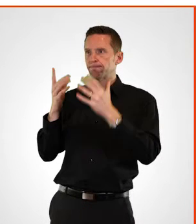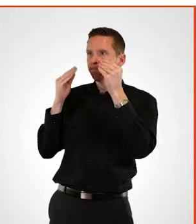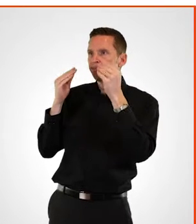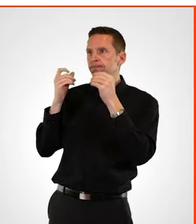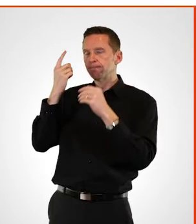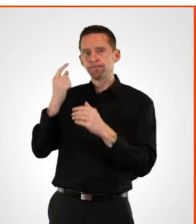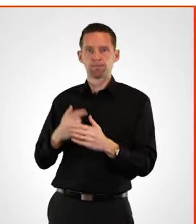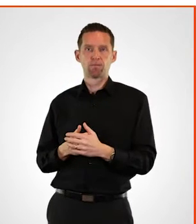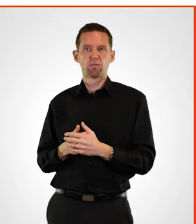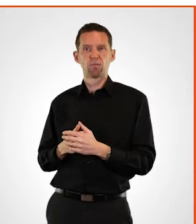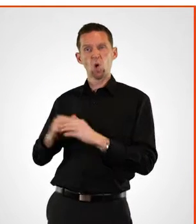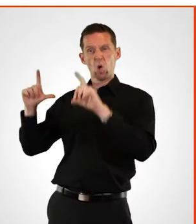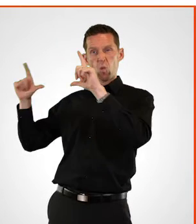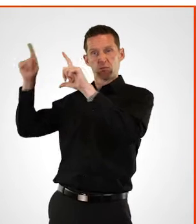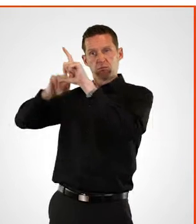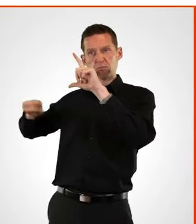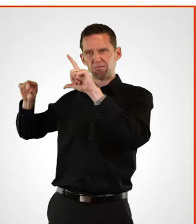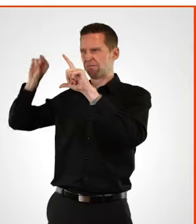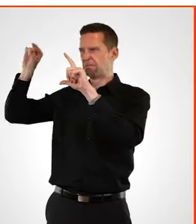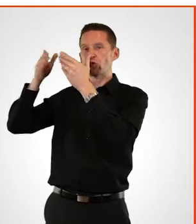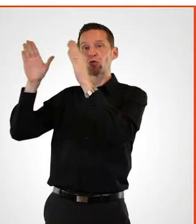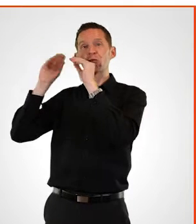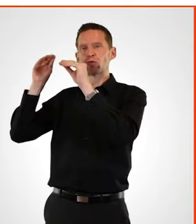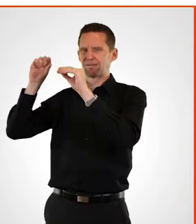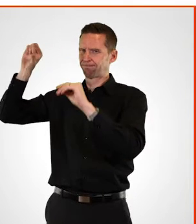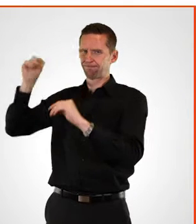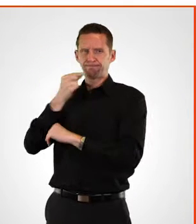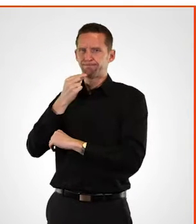So here we have a very small portion for general education,